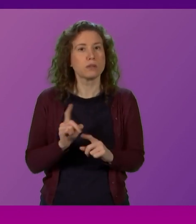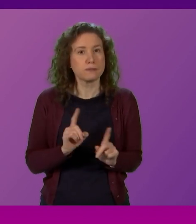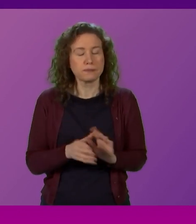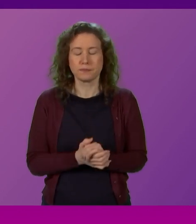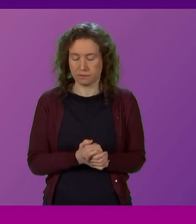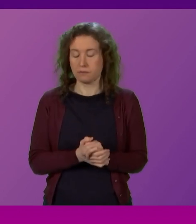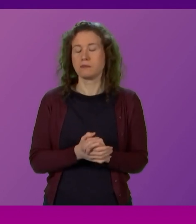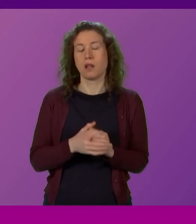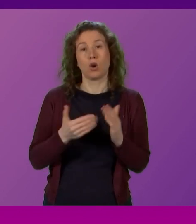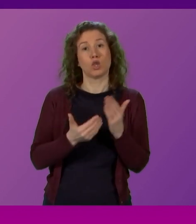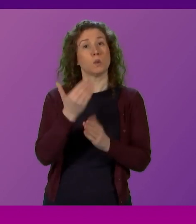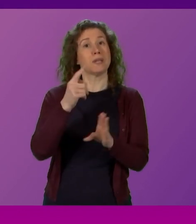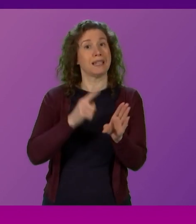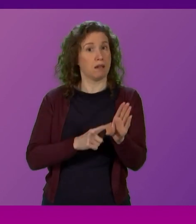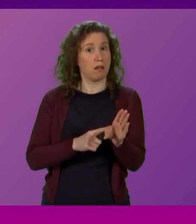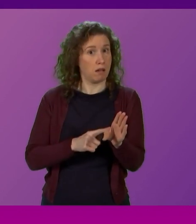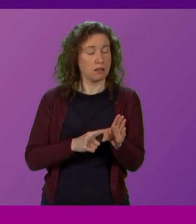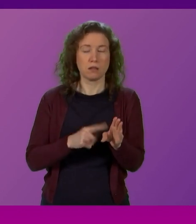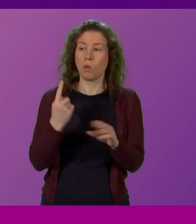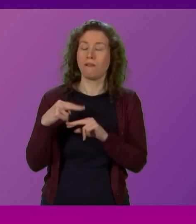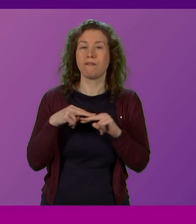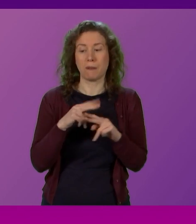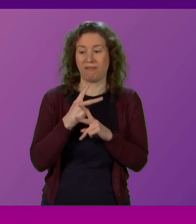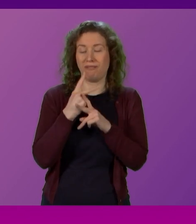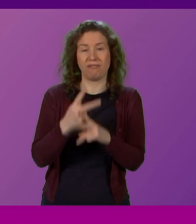On Hogmanay, a family visited their 80-year-old uncle.